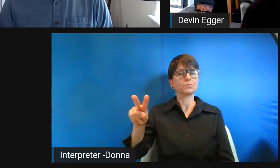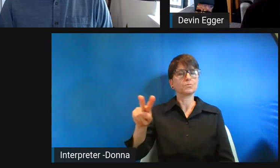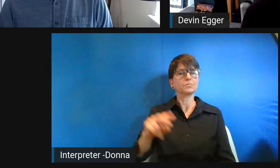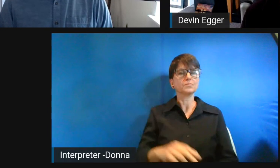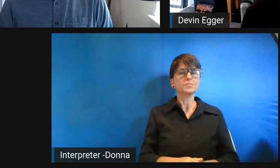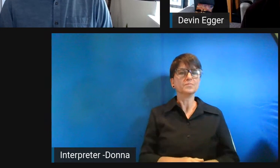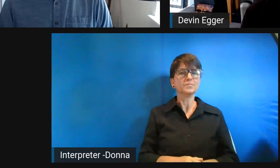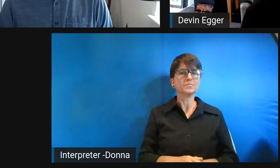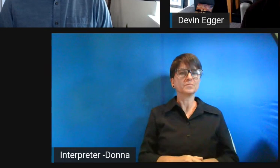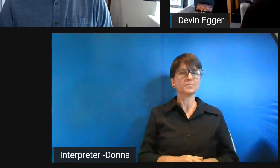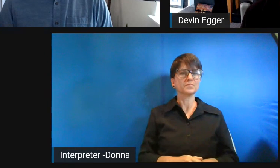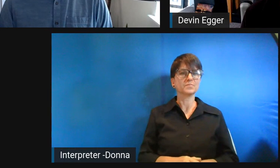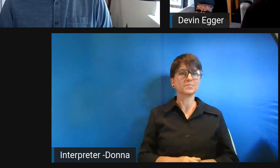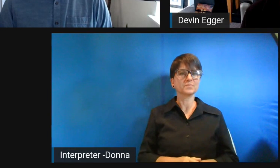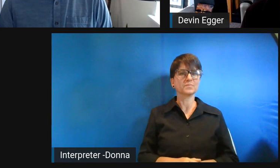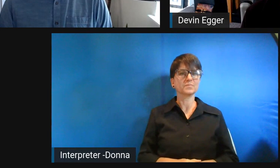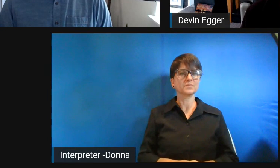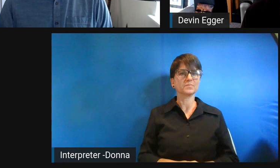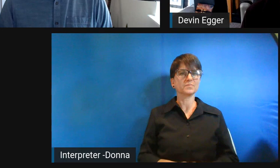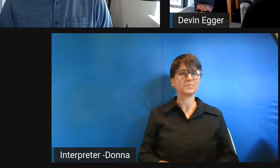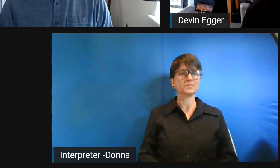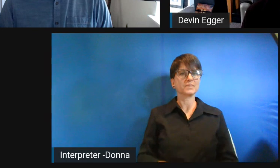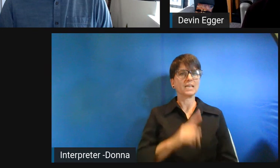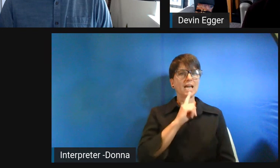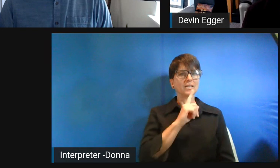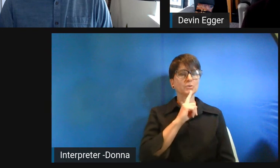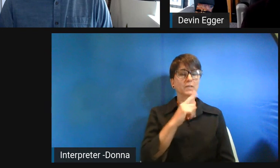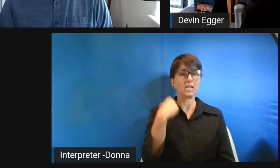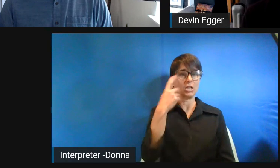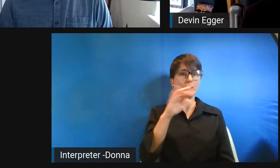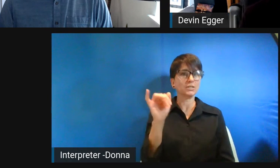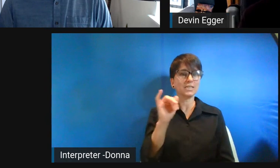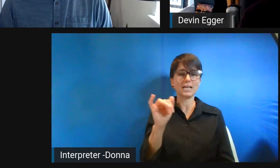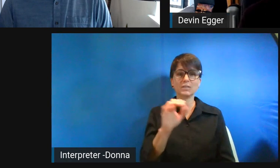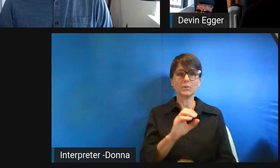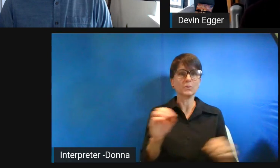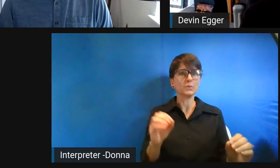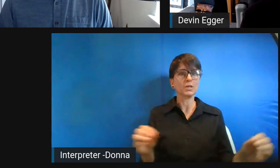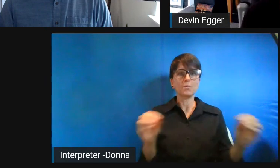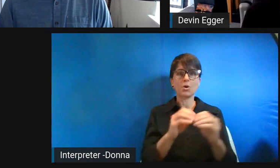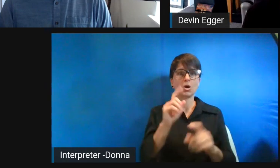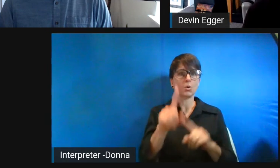It actually does not look like we have any more questions coming up.